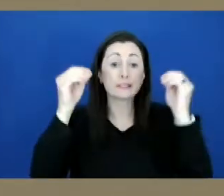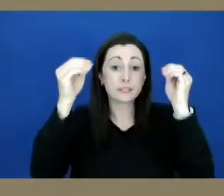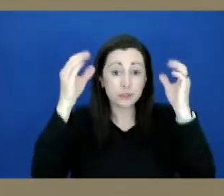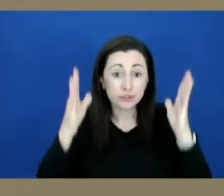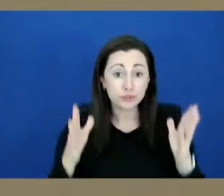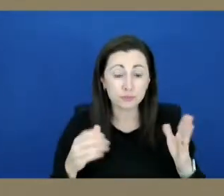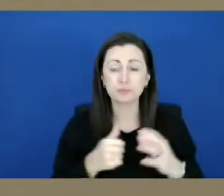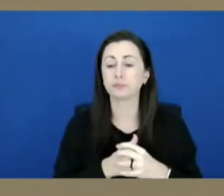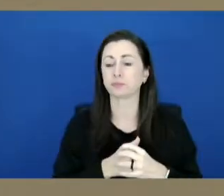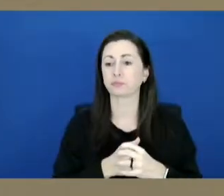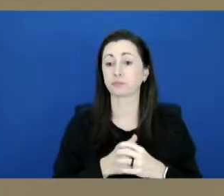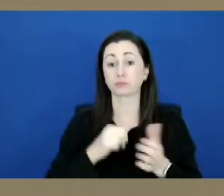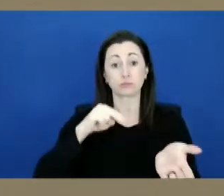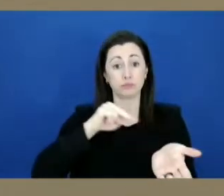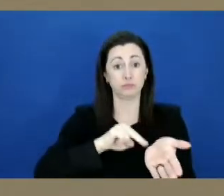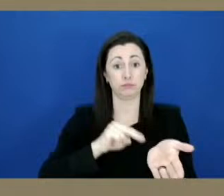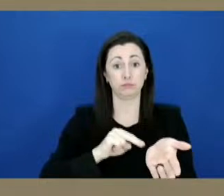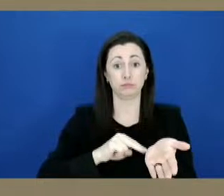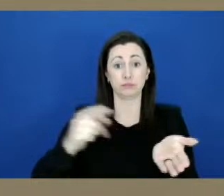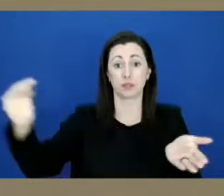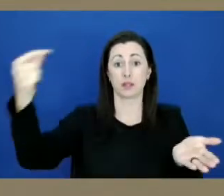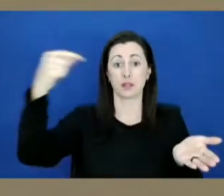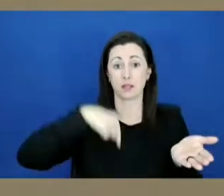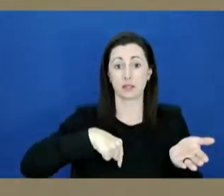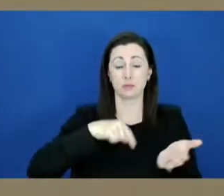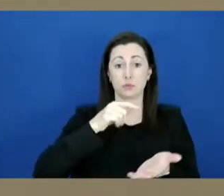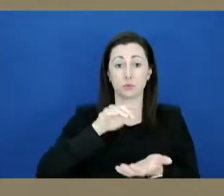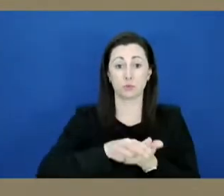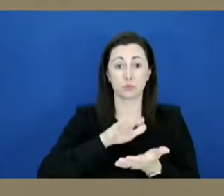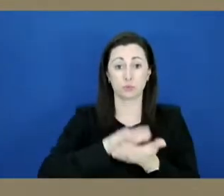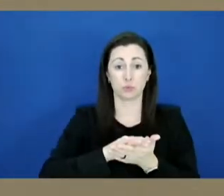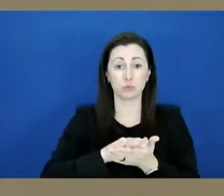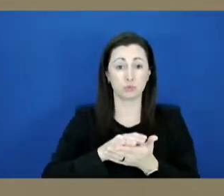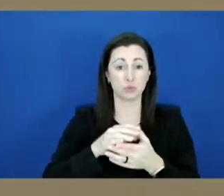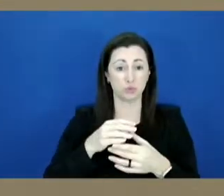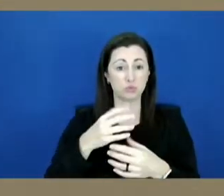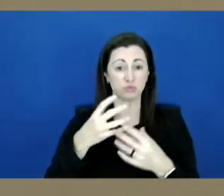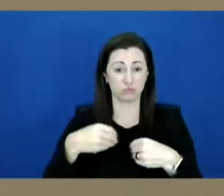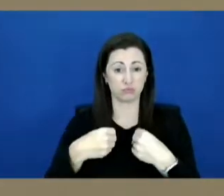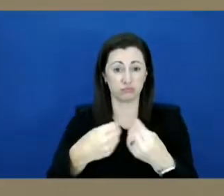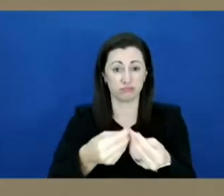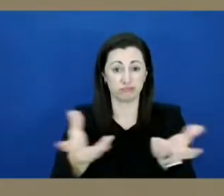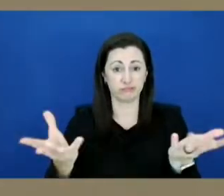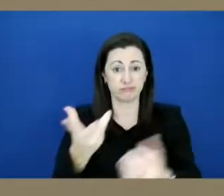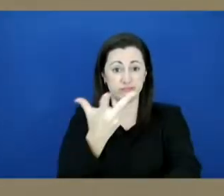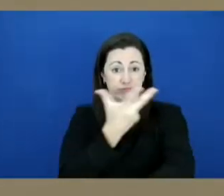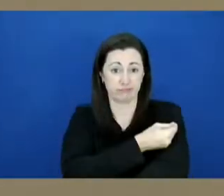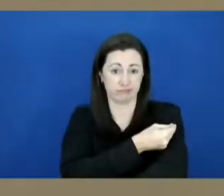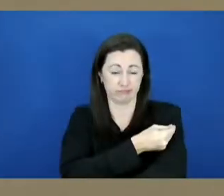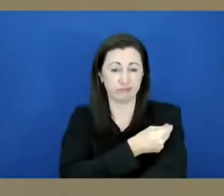AND BEING TEACHERS.